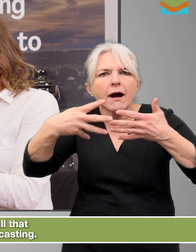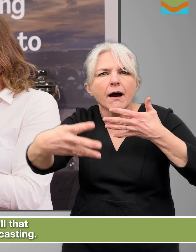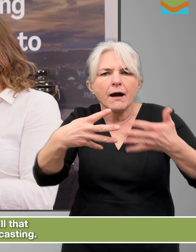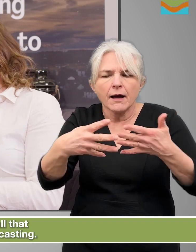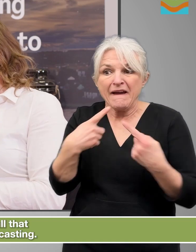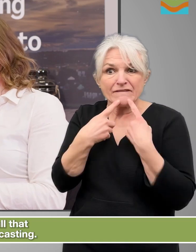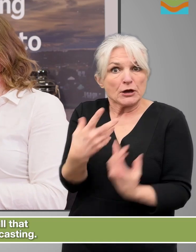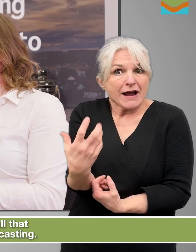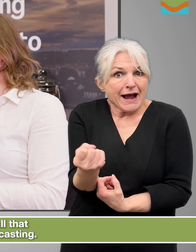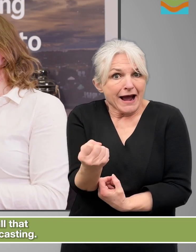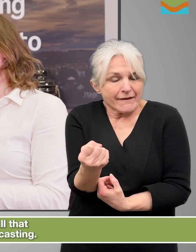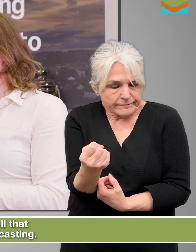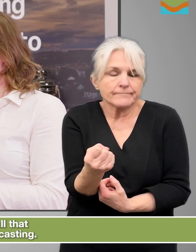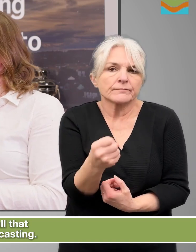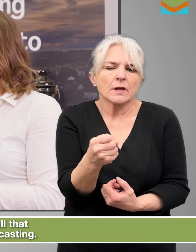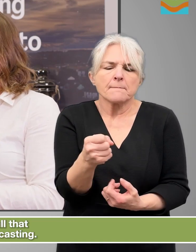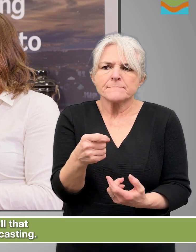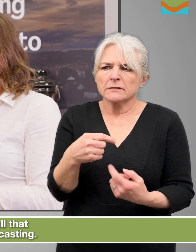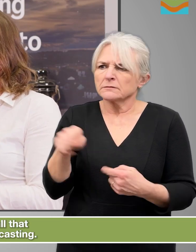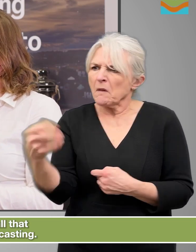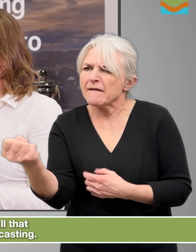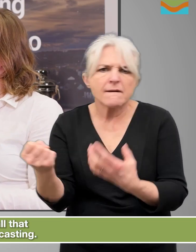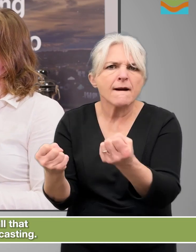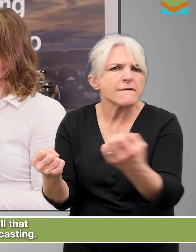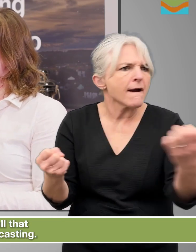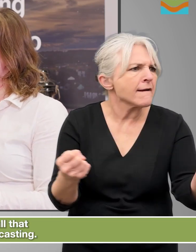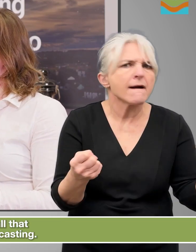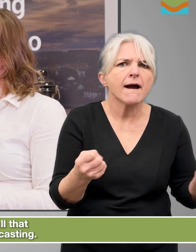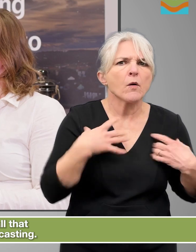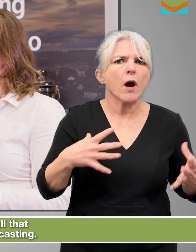which is obviously taking in all that new data to get predictive forecasting.